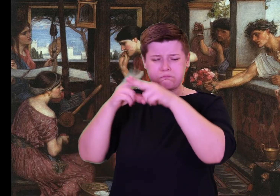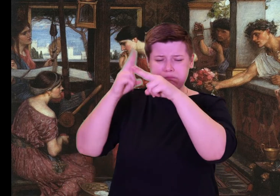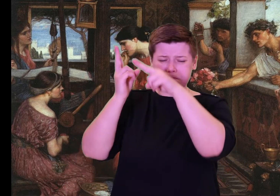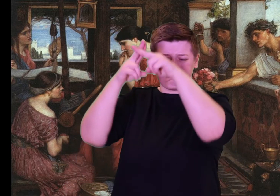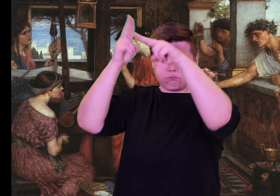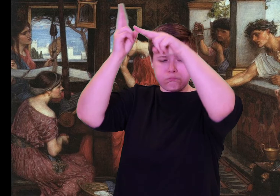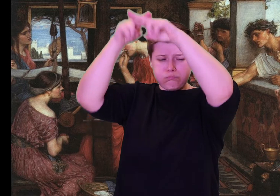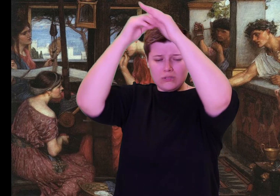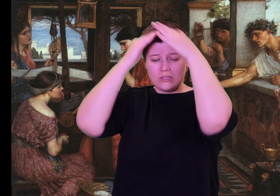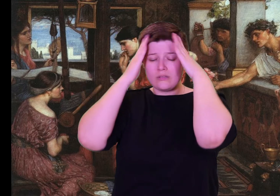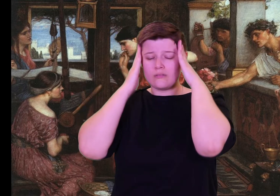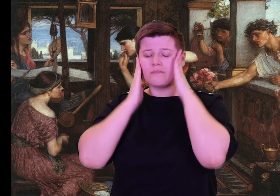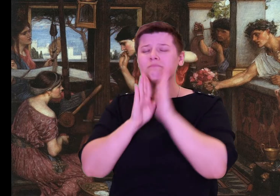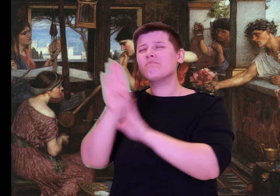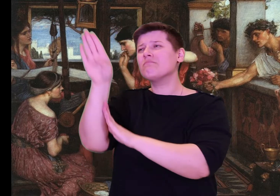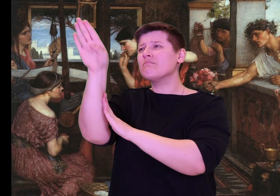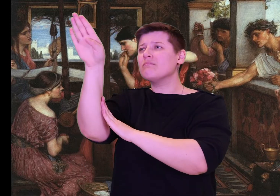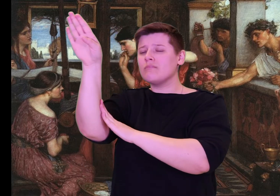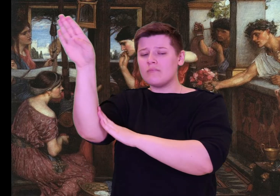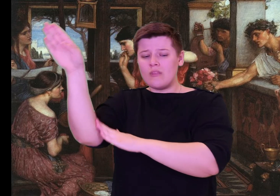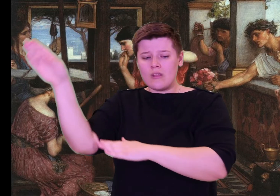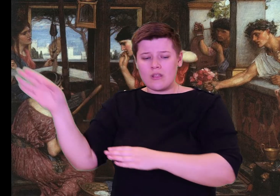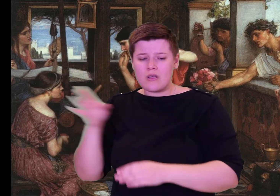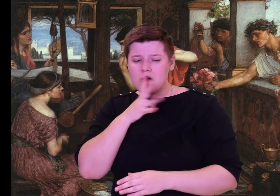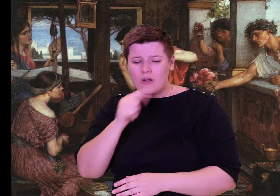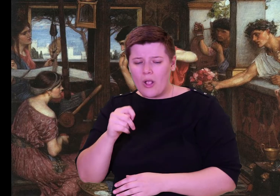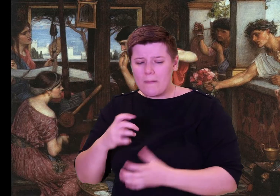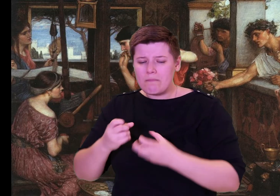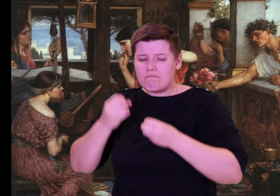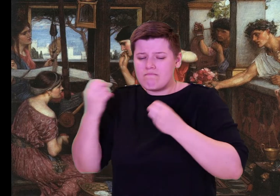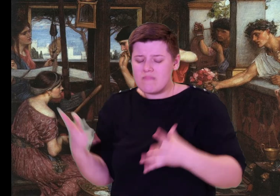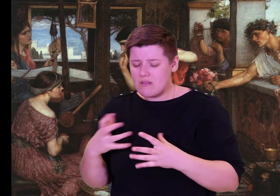Nine long years we schemed to bring them down,